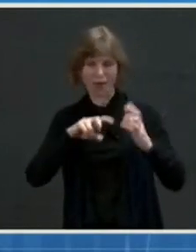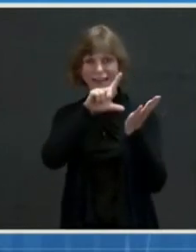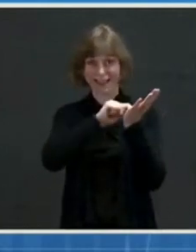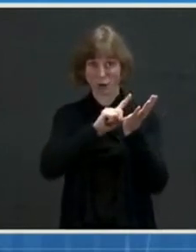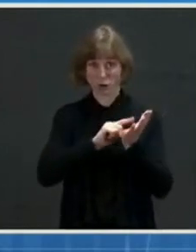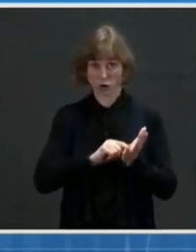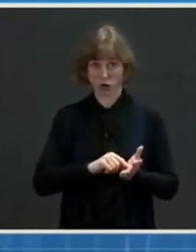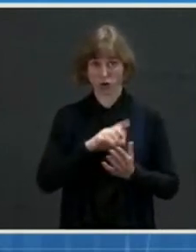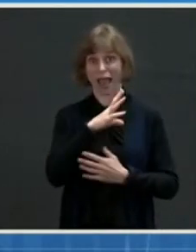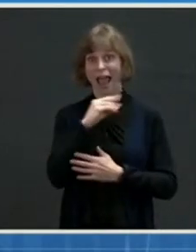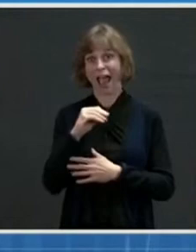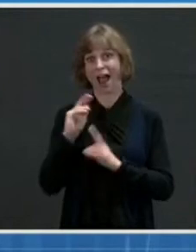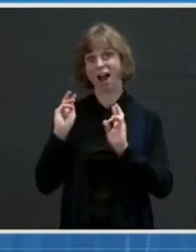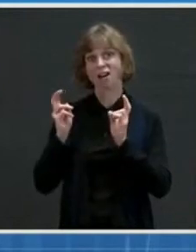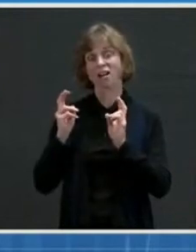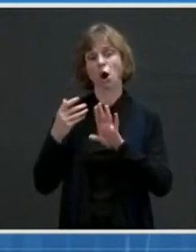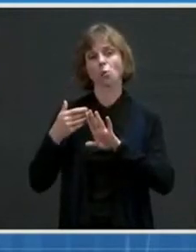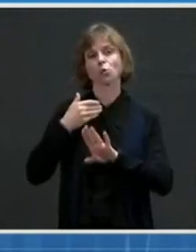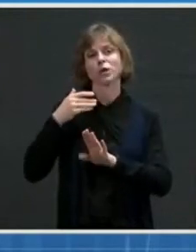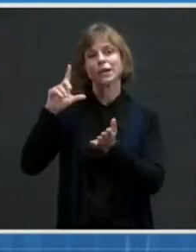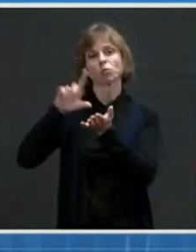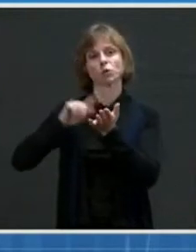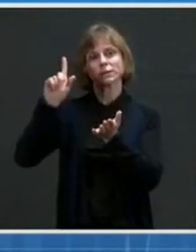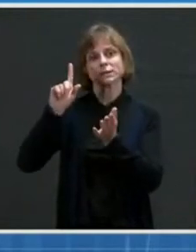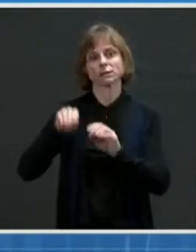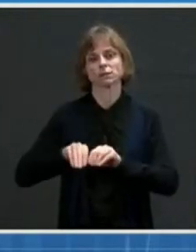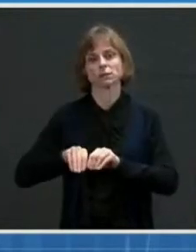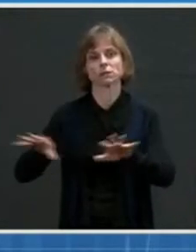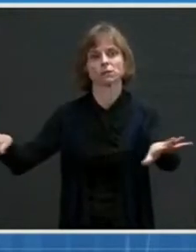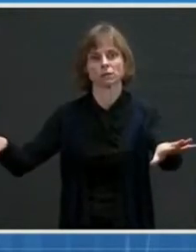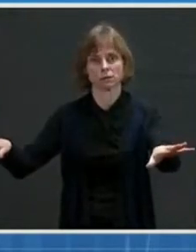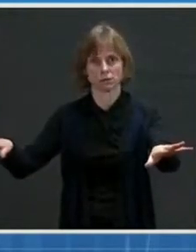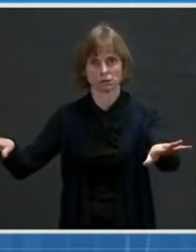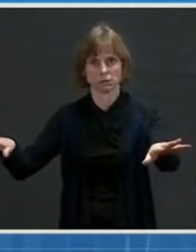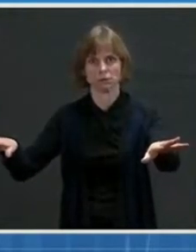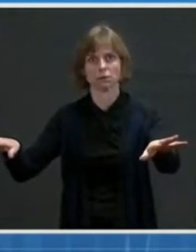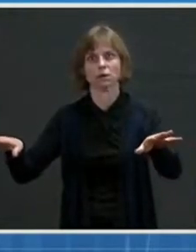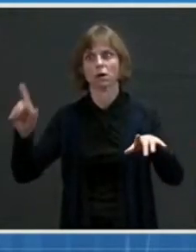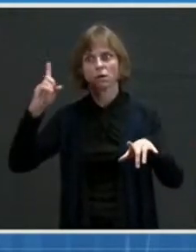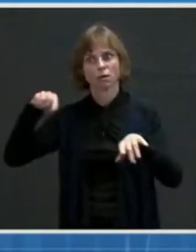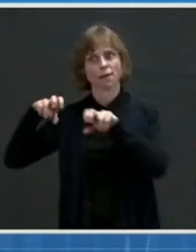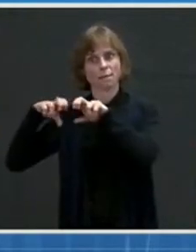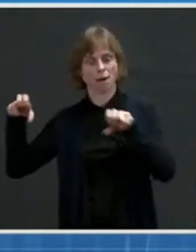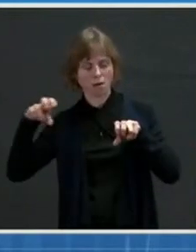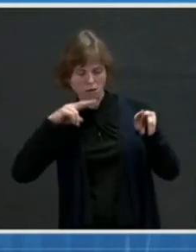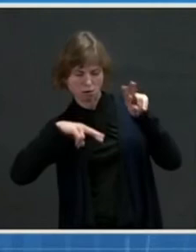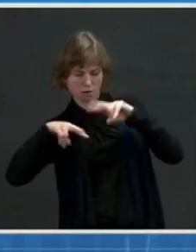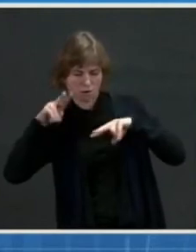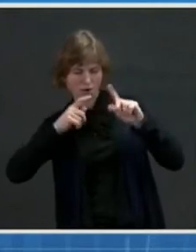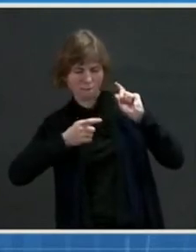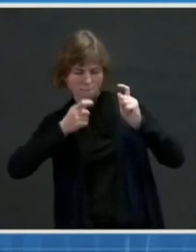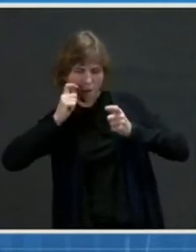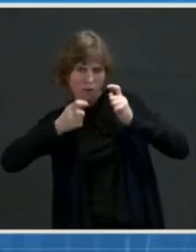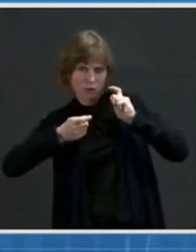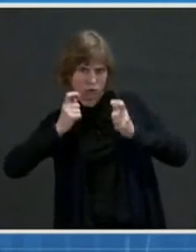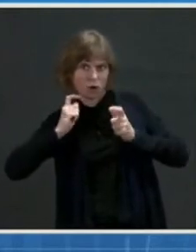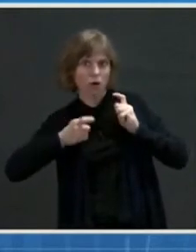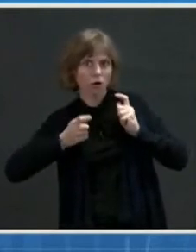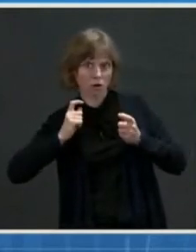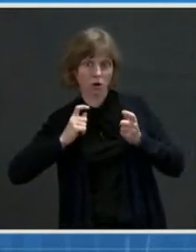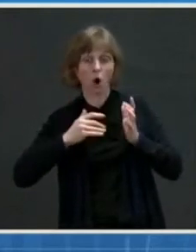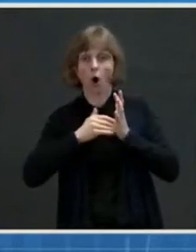ANALYZE THE LITERATURE AS WELL